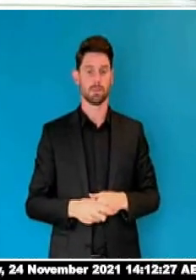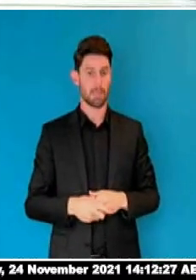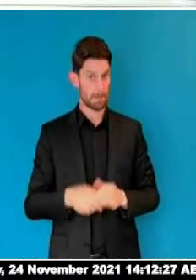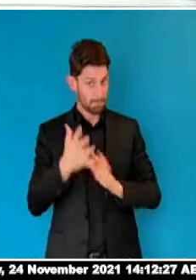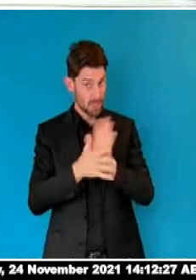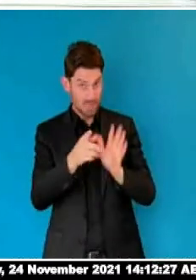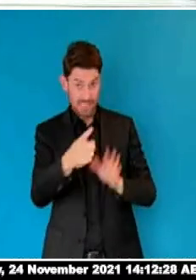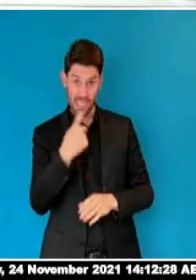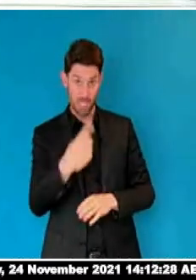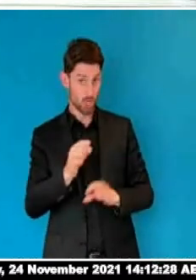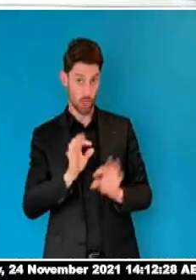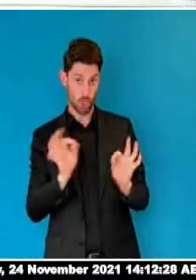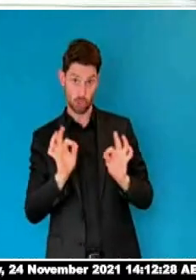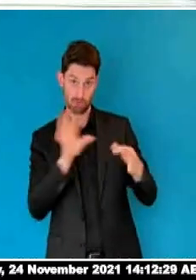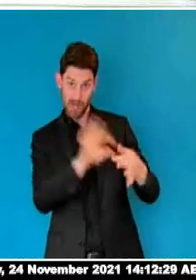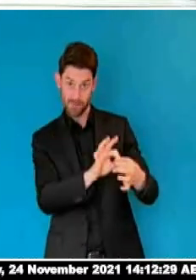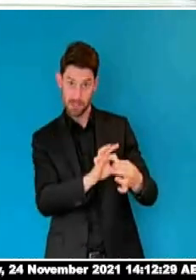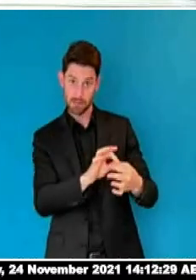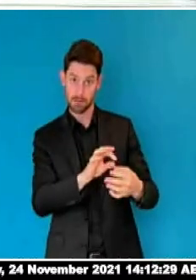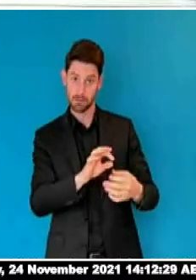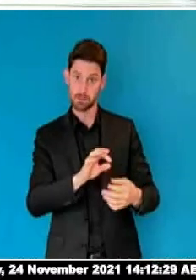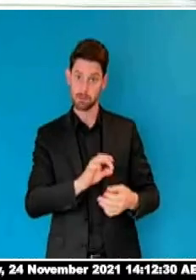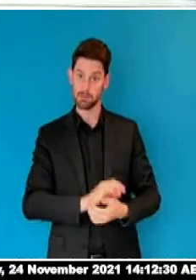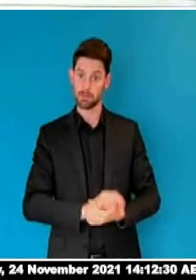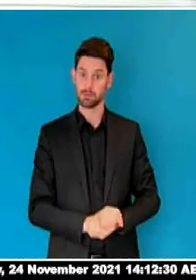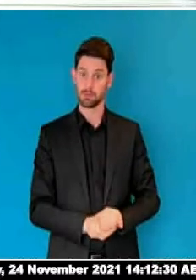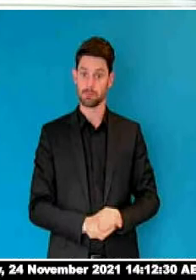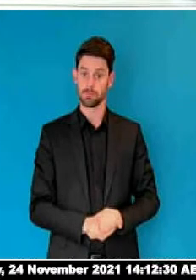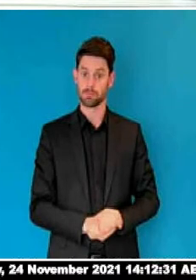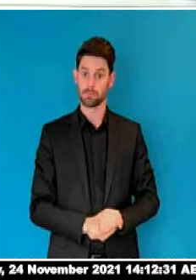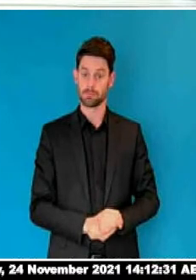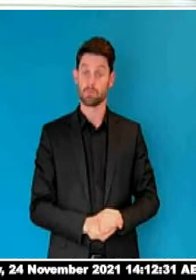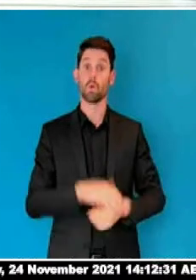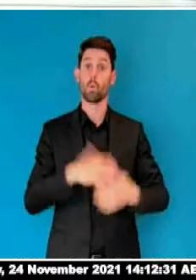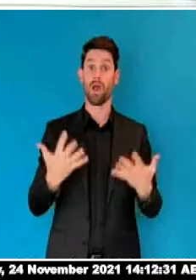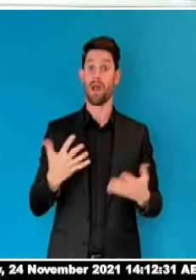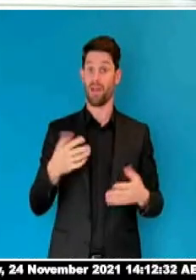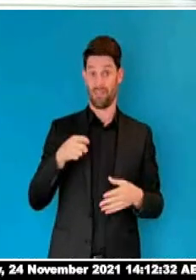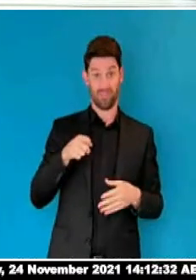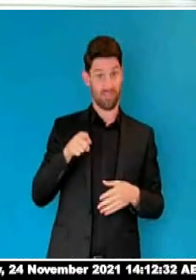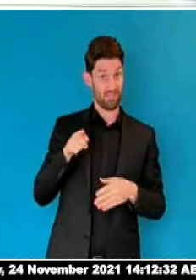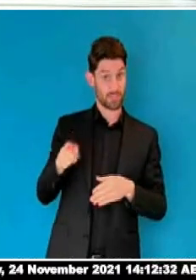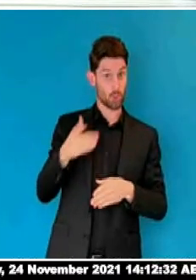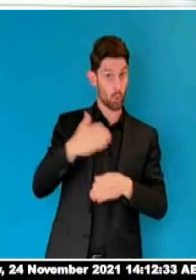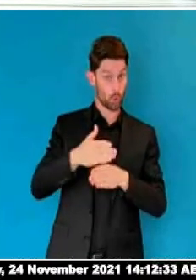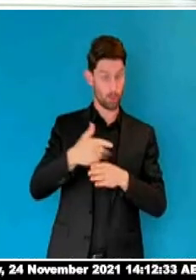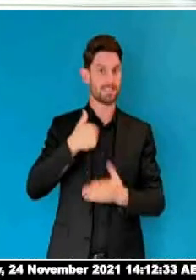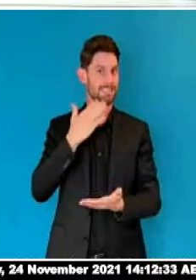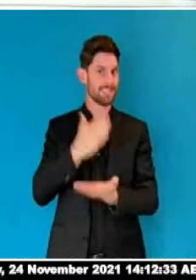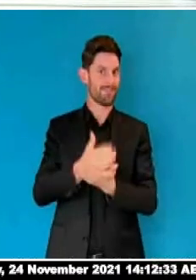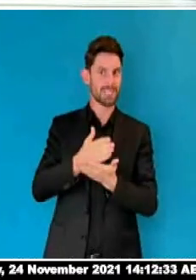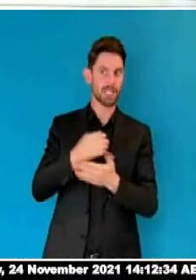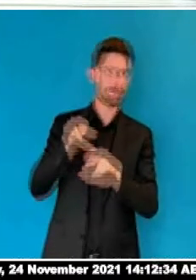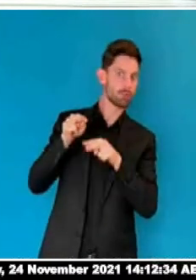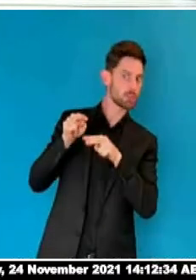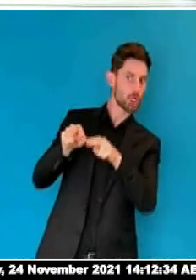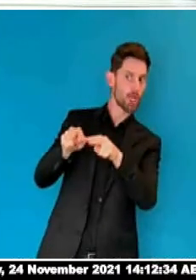It's work that we're observing and tracking but it's not squarely